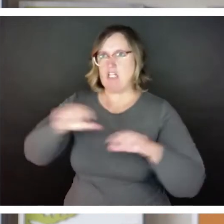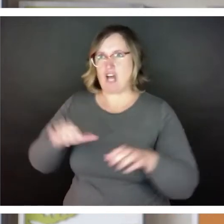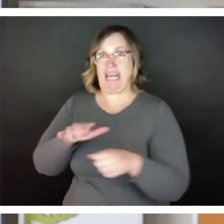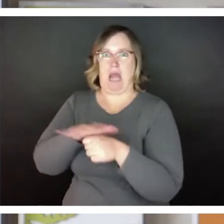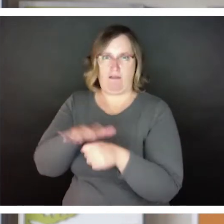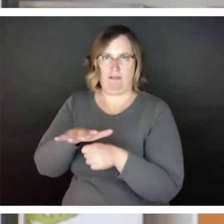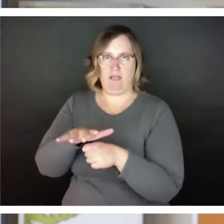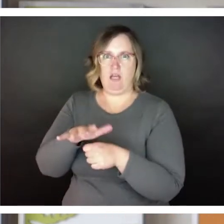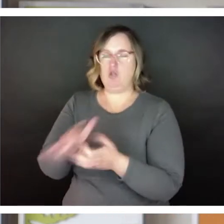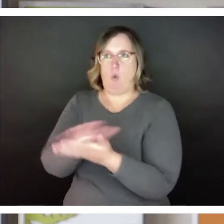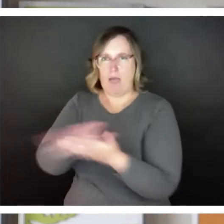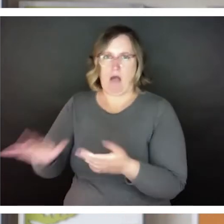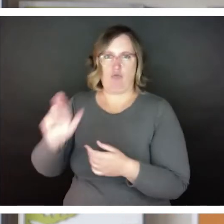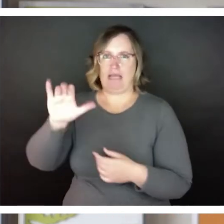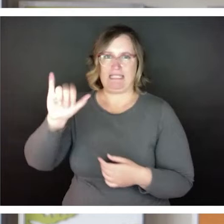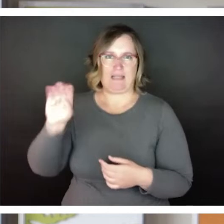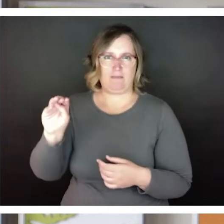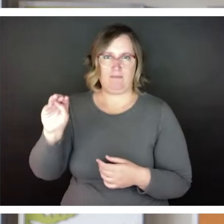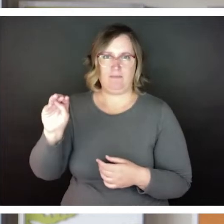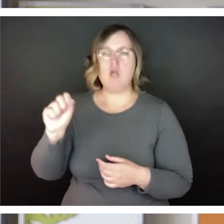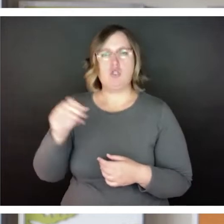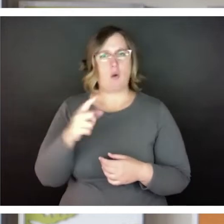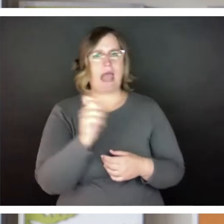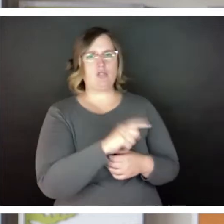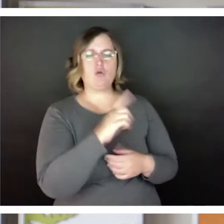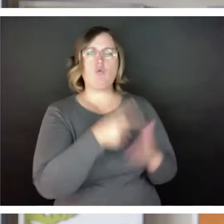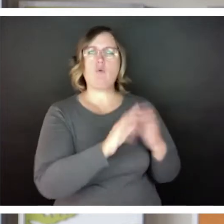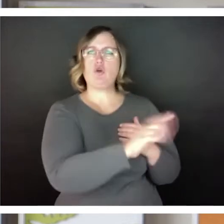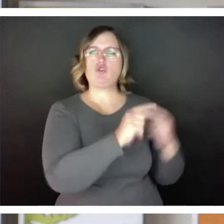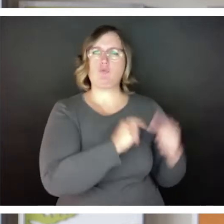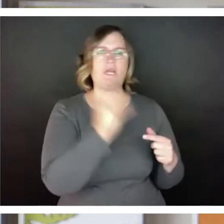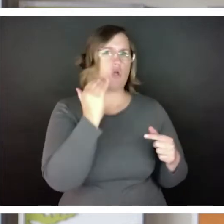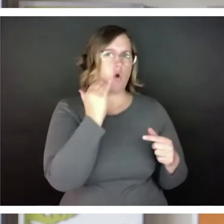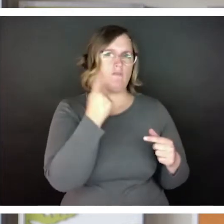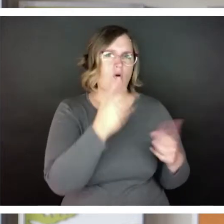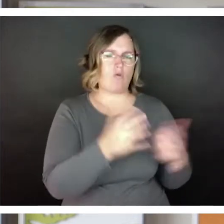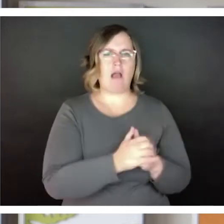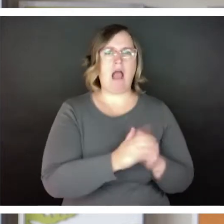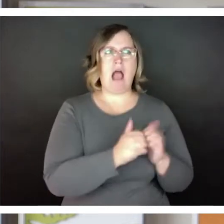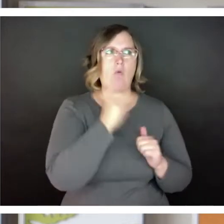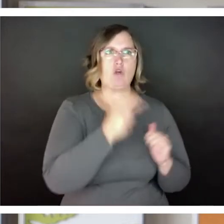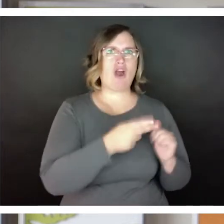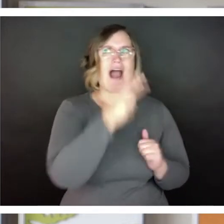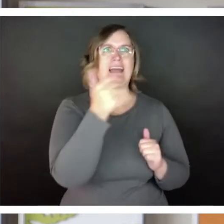So I ask you, what will your generation be known for? How will your highest ideals be reflected in the places